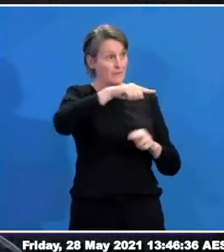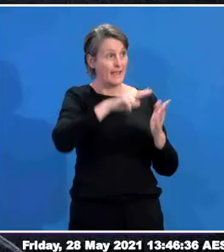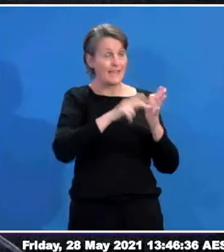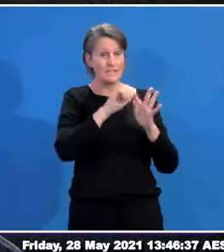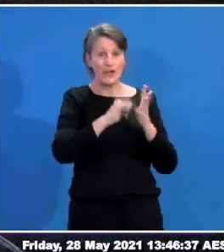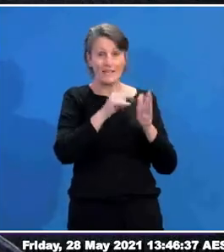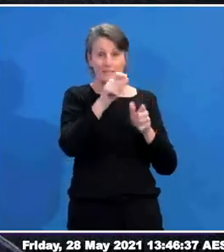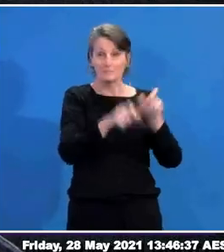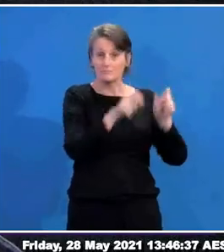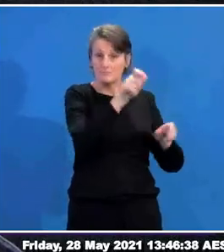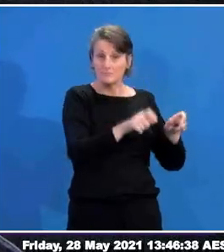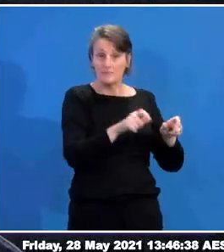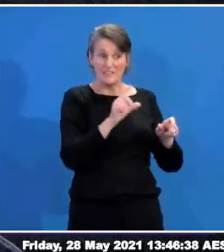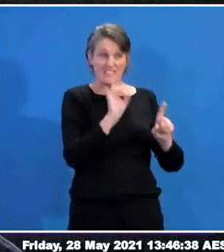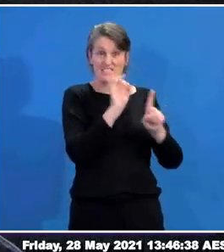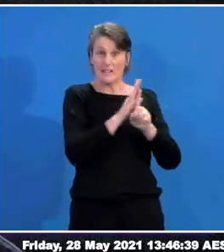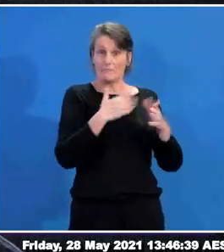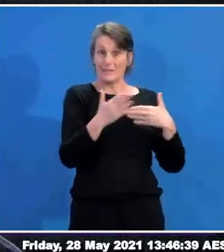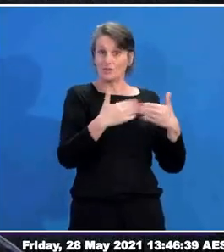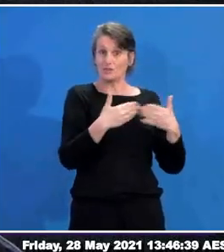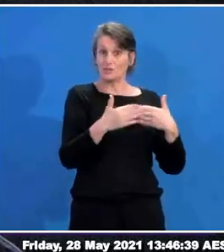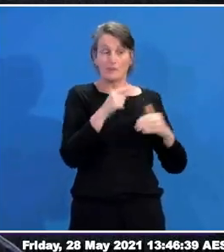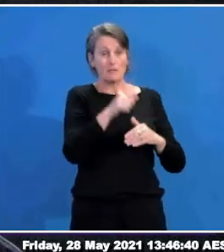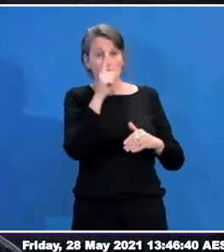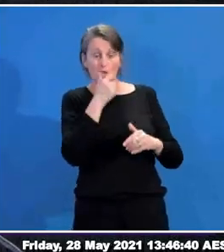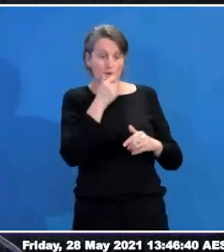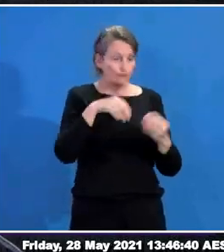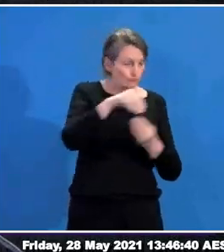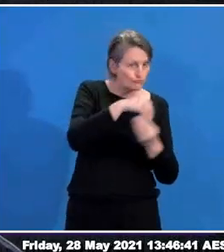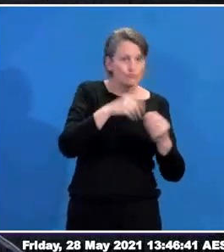all of their plans, which gives them more flexibility to use providers who